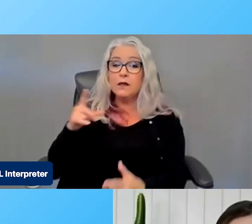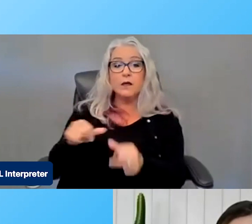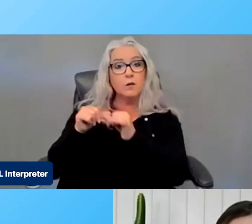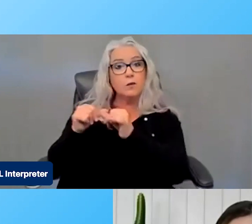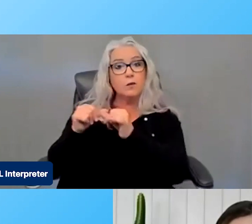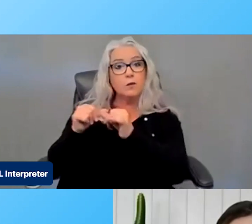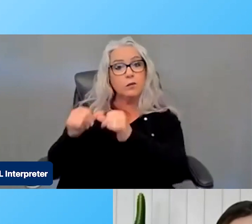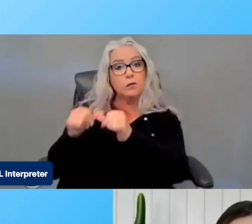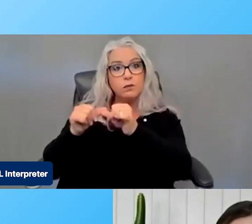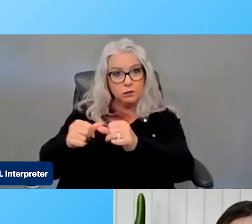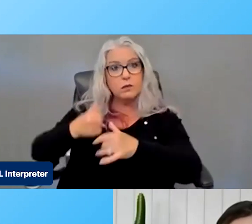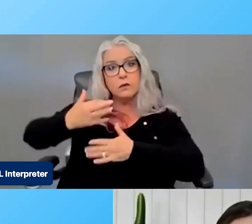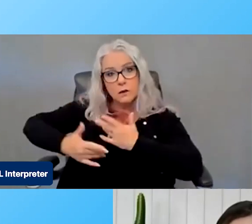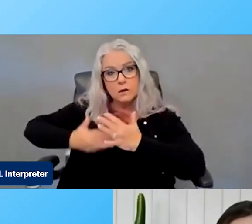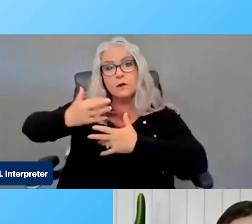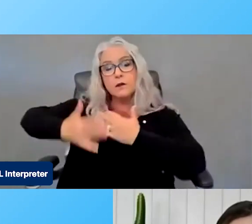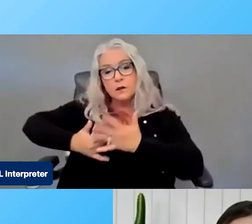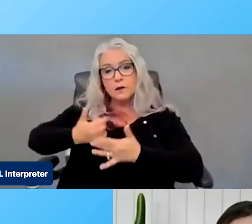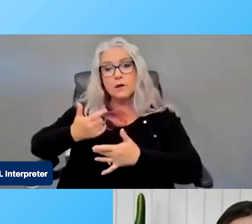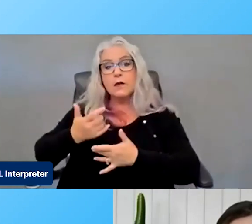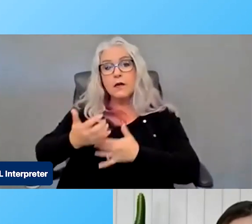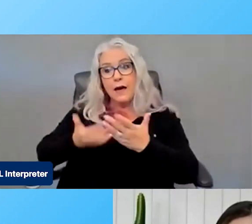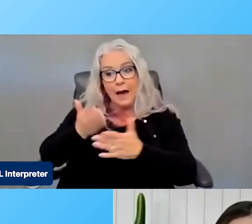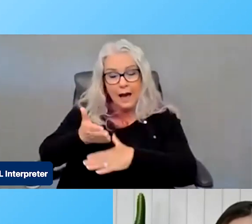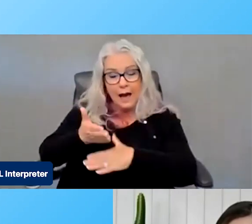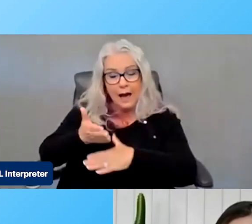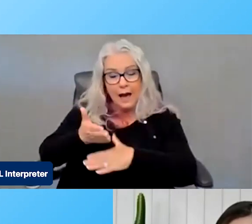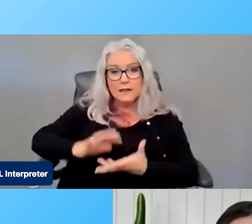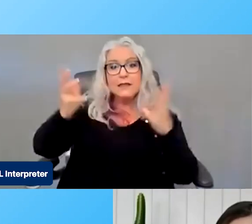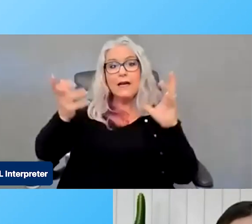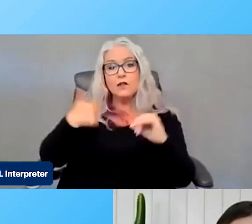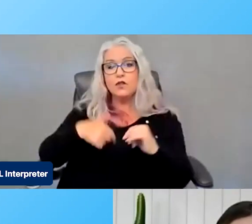request assistance after disaster.